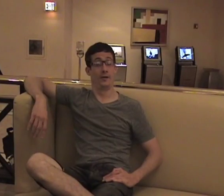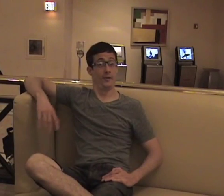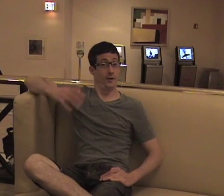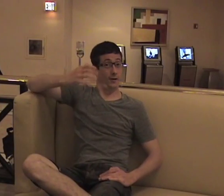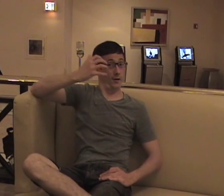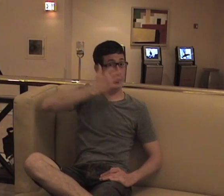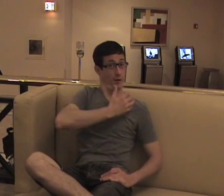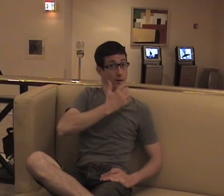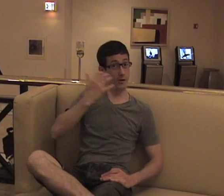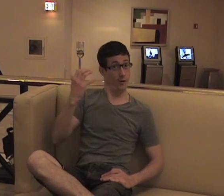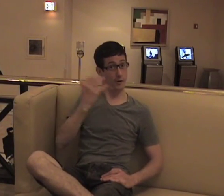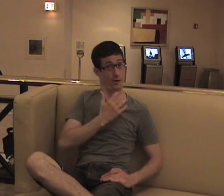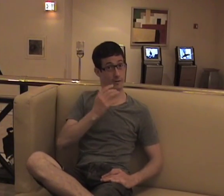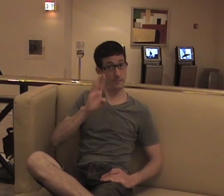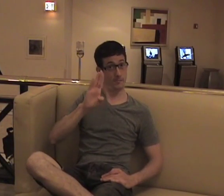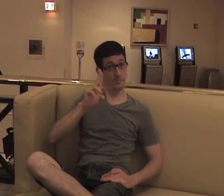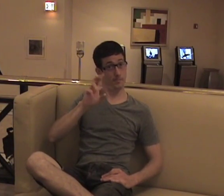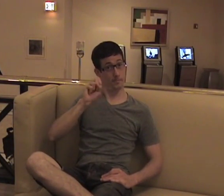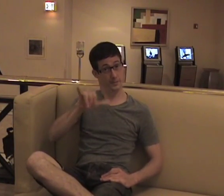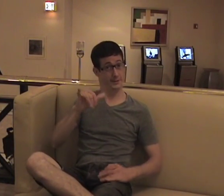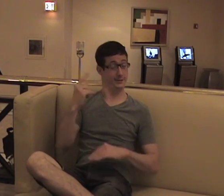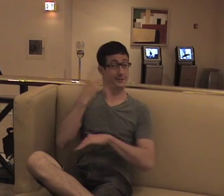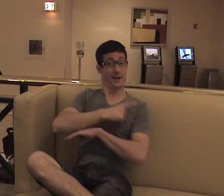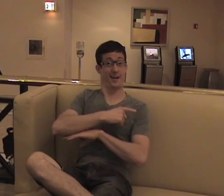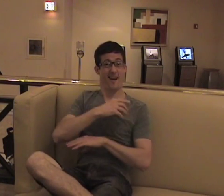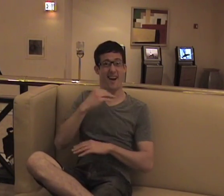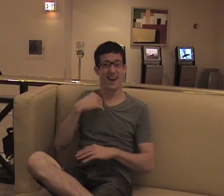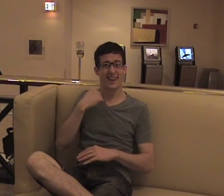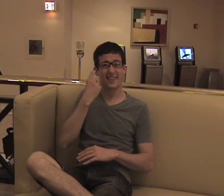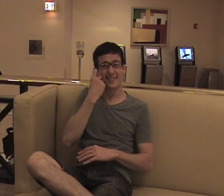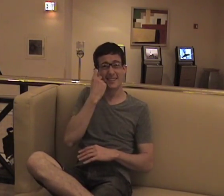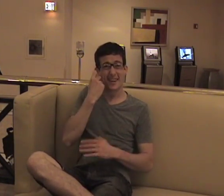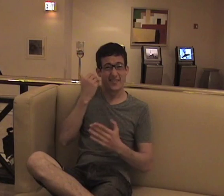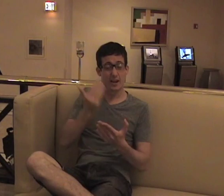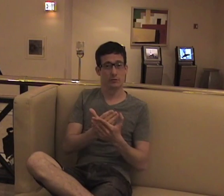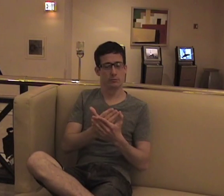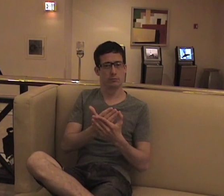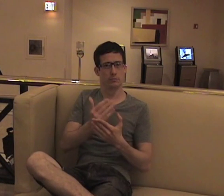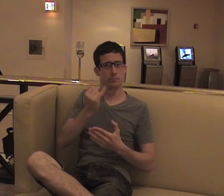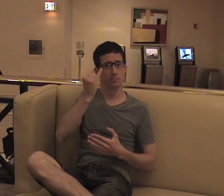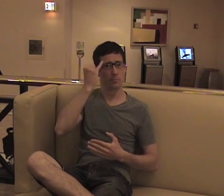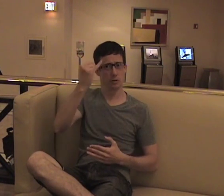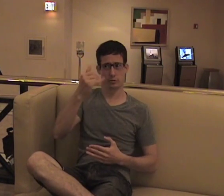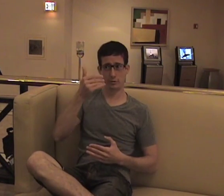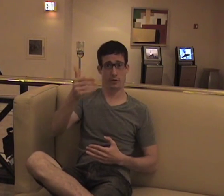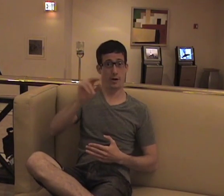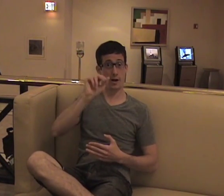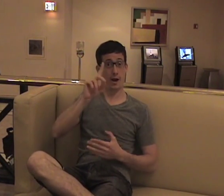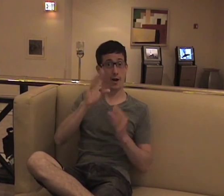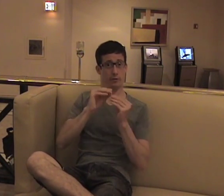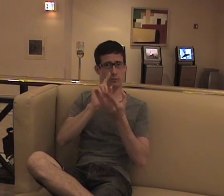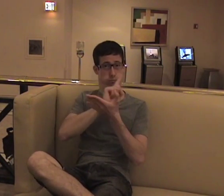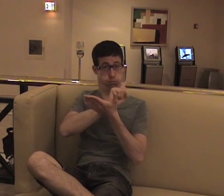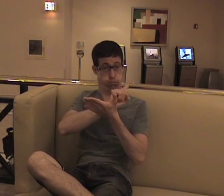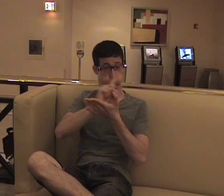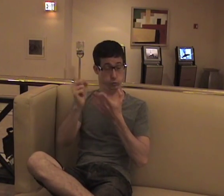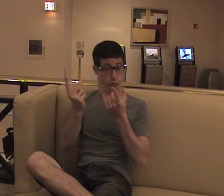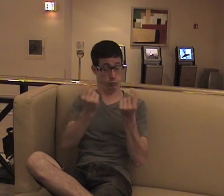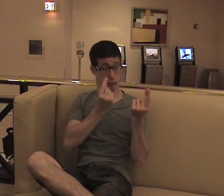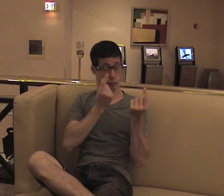What a busy day, and I just arrived! Imagine what one week during the NAD Conference will be like!